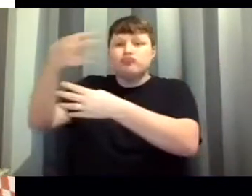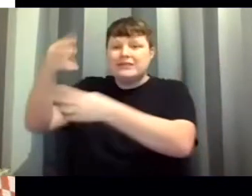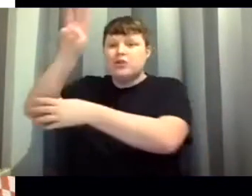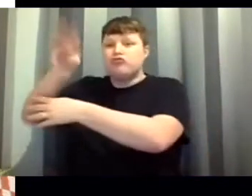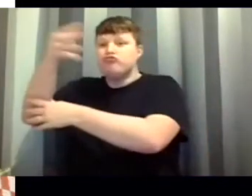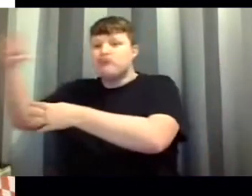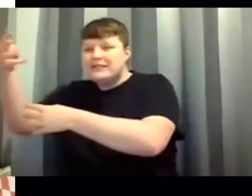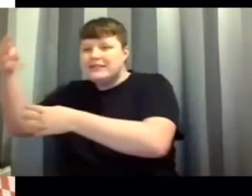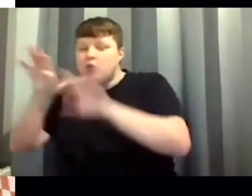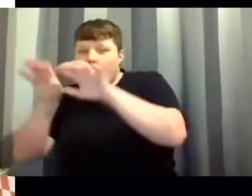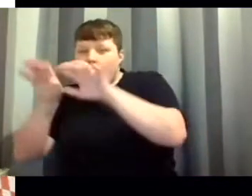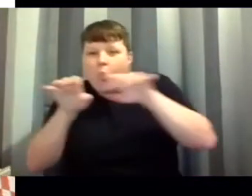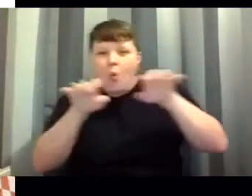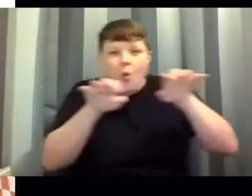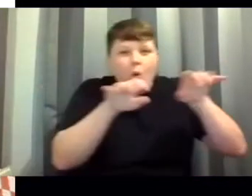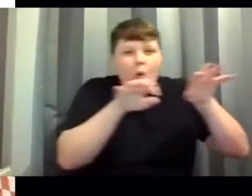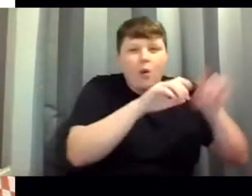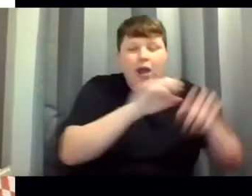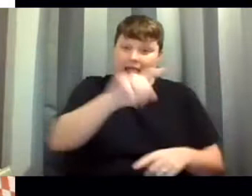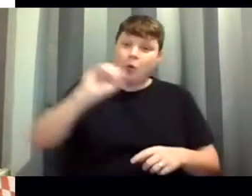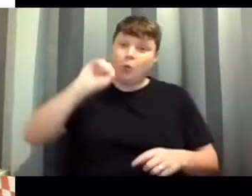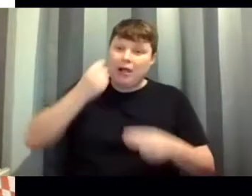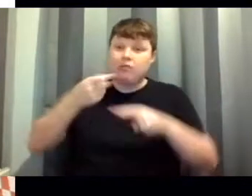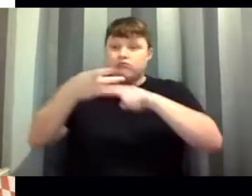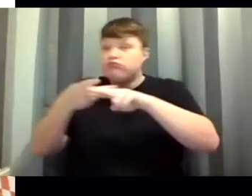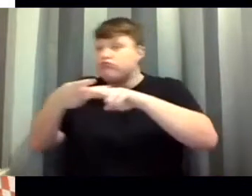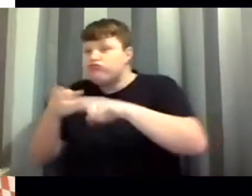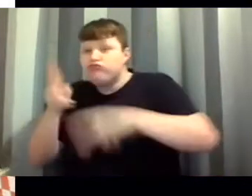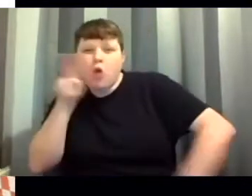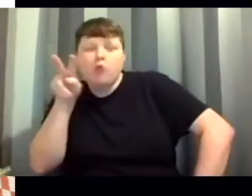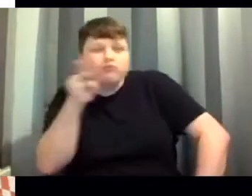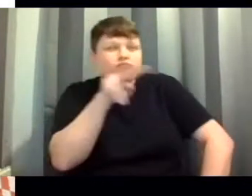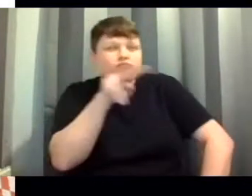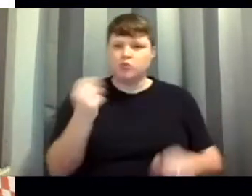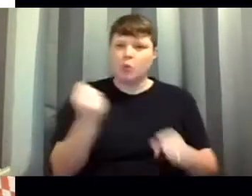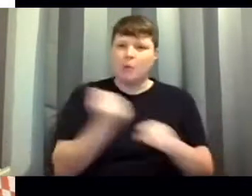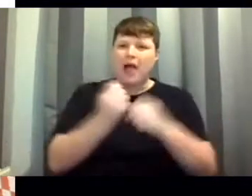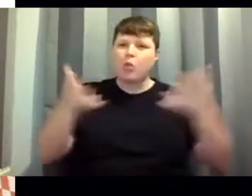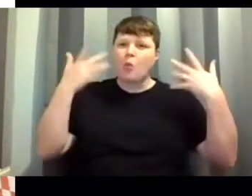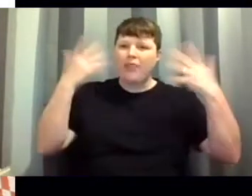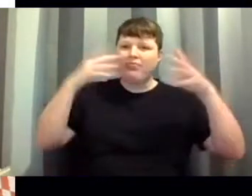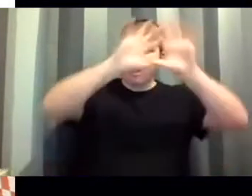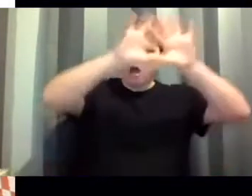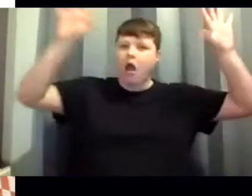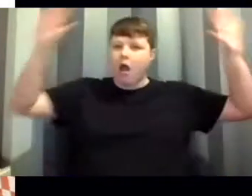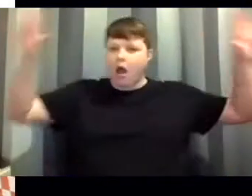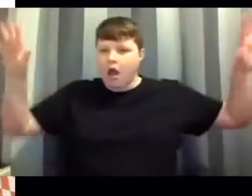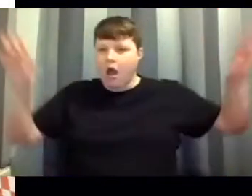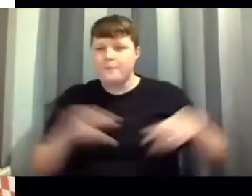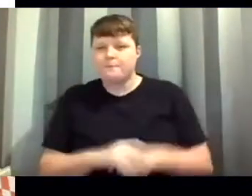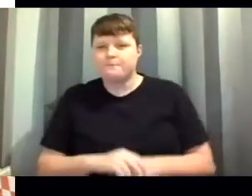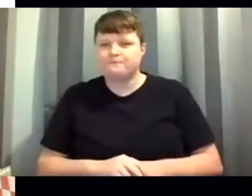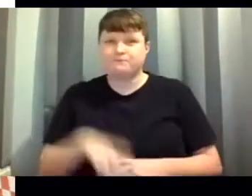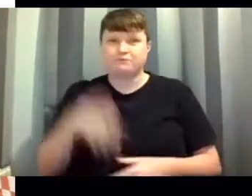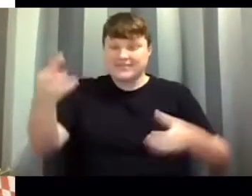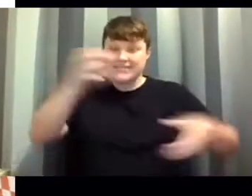conduct them essentially and to make a forecast. And, scientifically, this was a really valid idea.